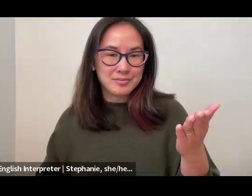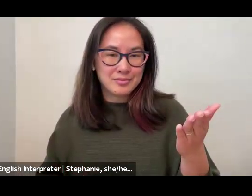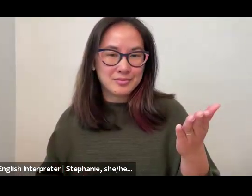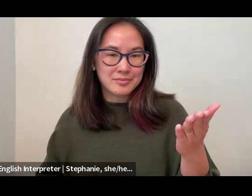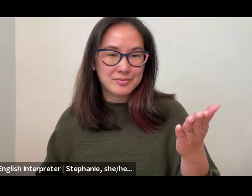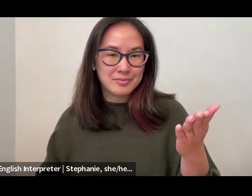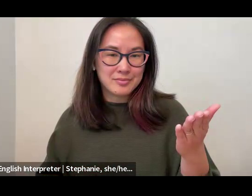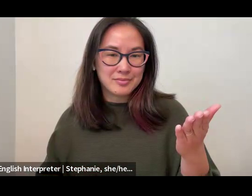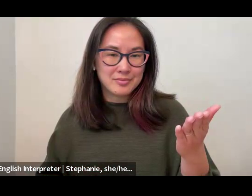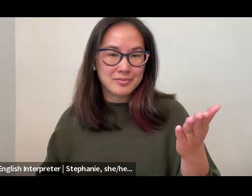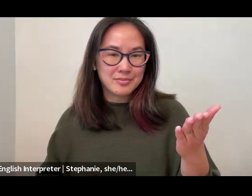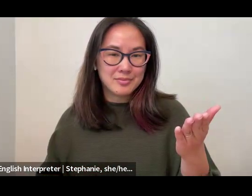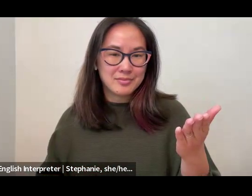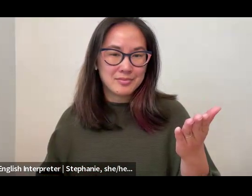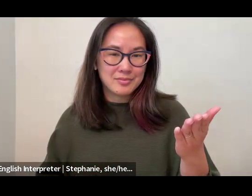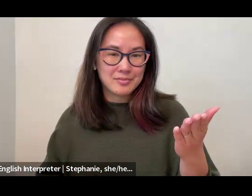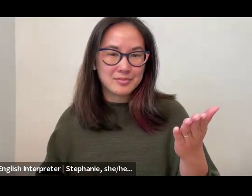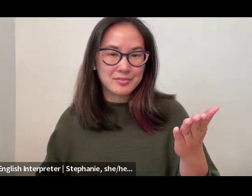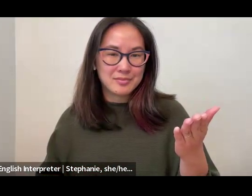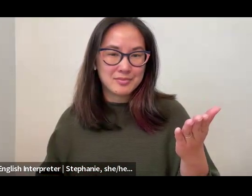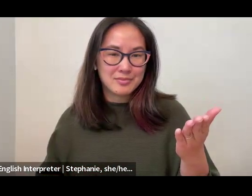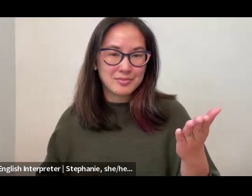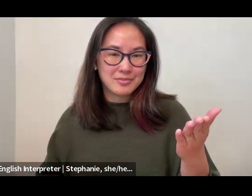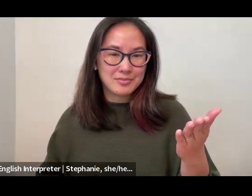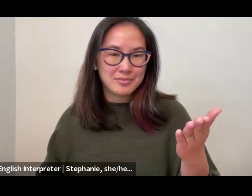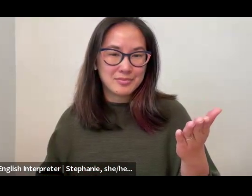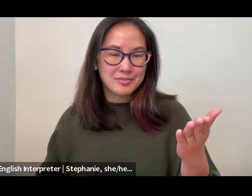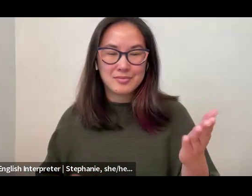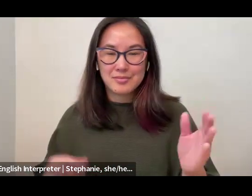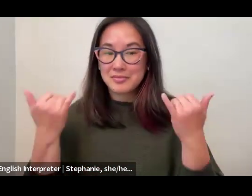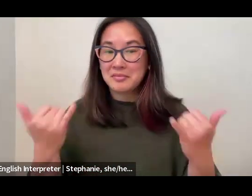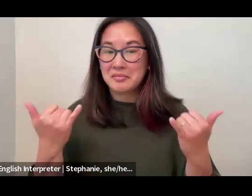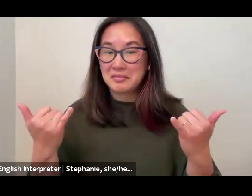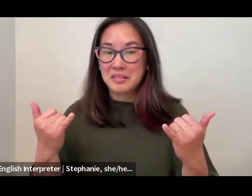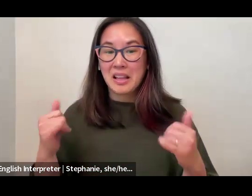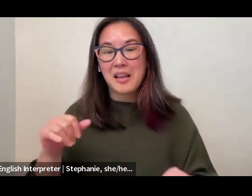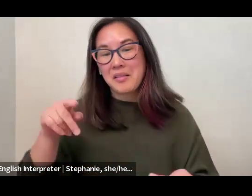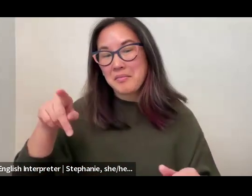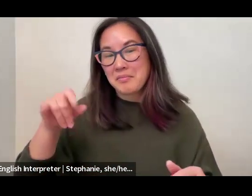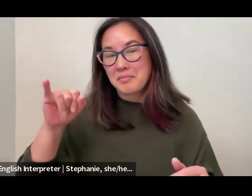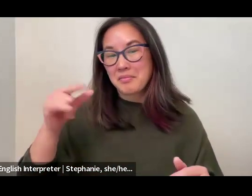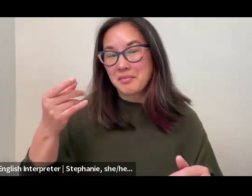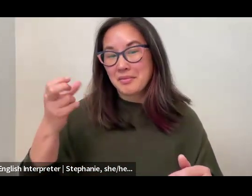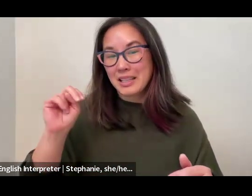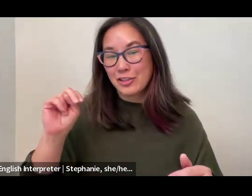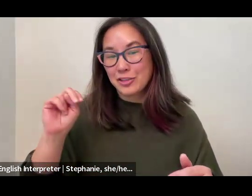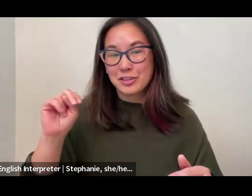Let's do some pigeon pose to close out. Our legs are nice and warm.